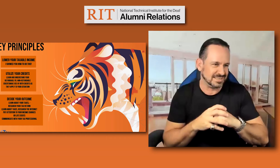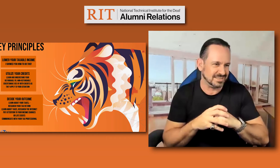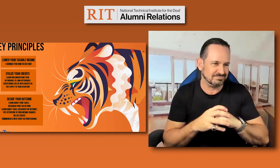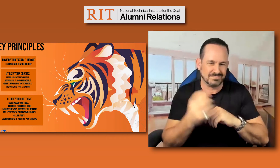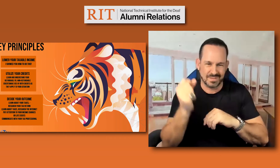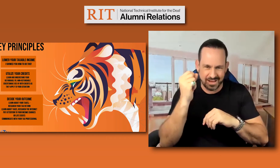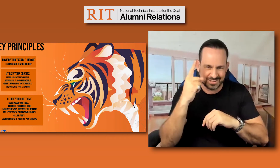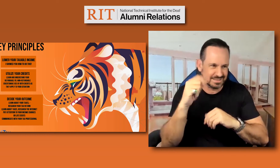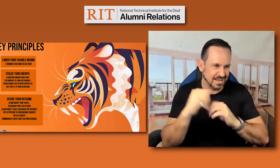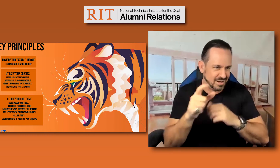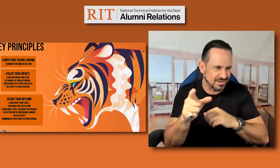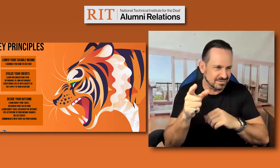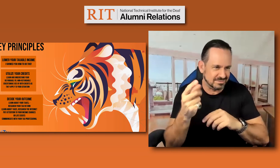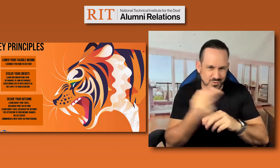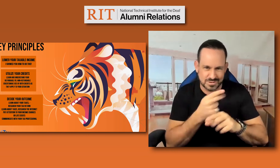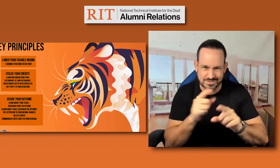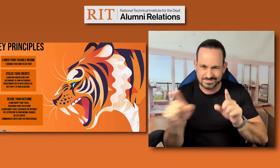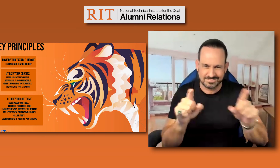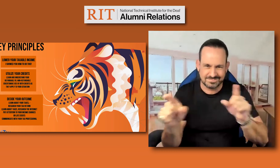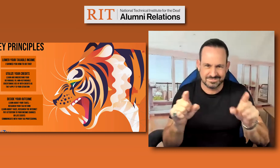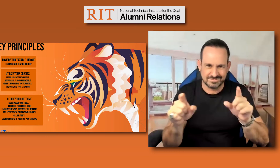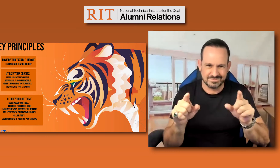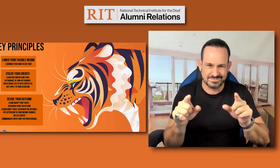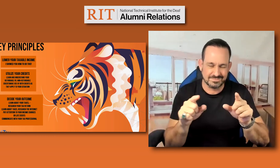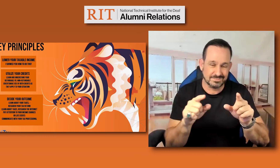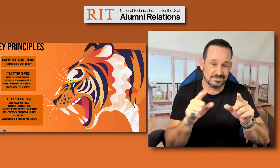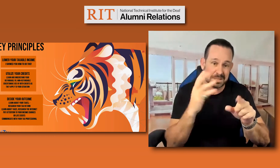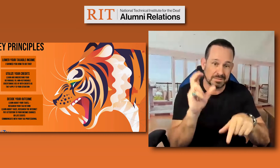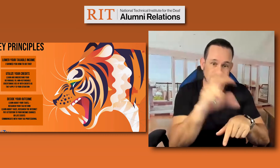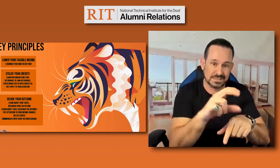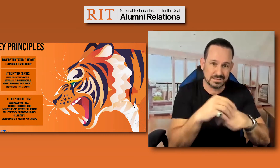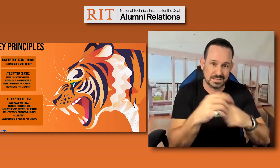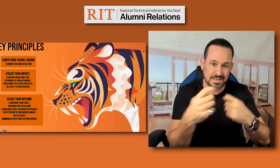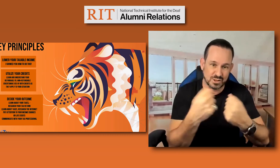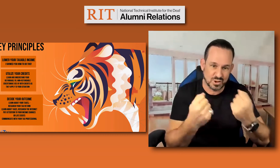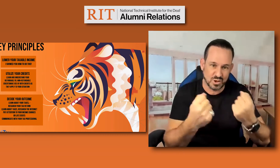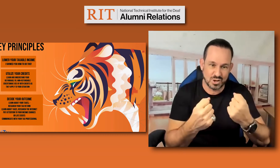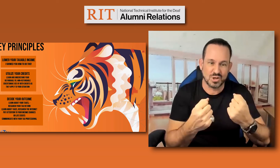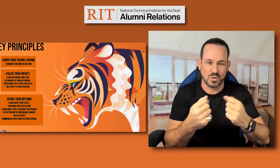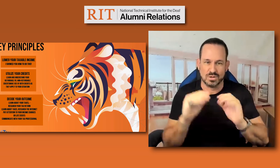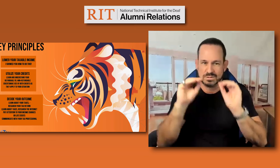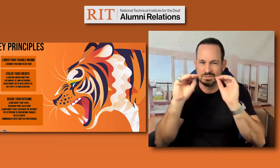Look at all of those things to determine what credits are available for you.